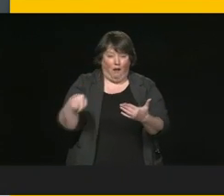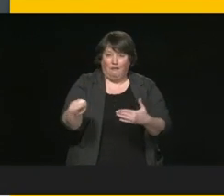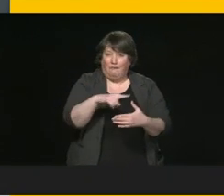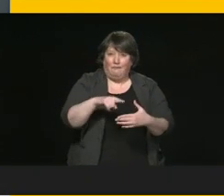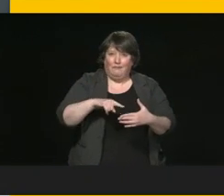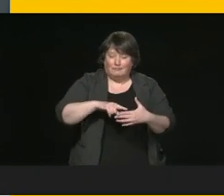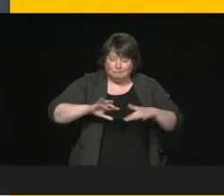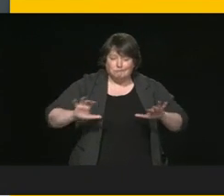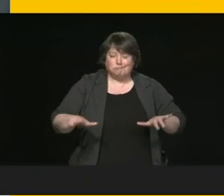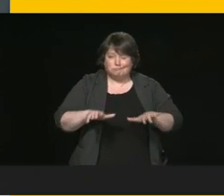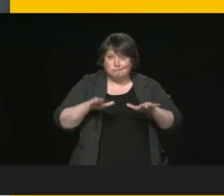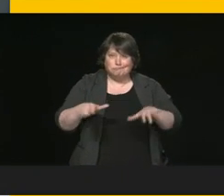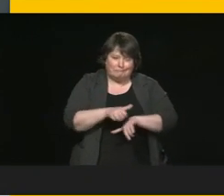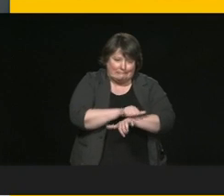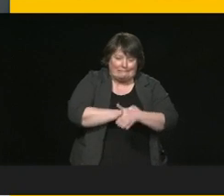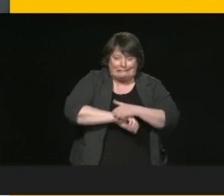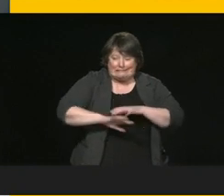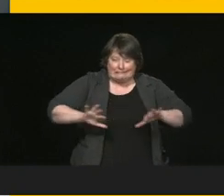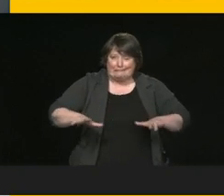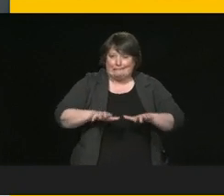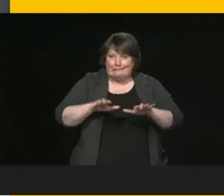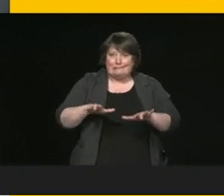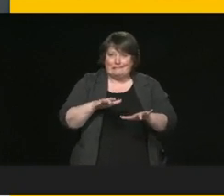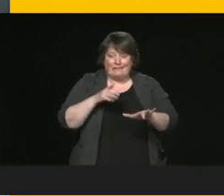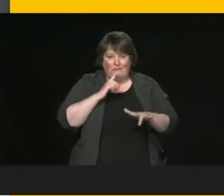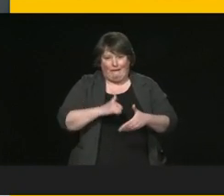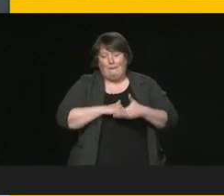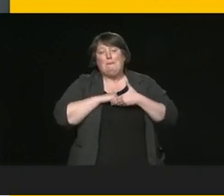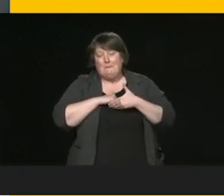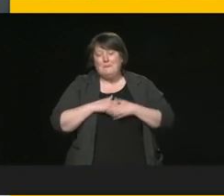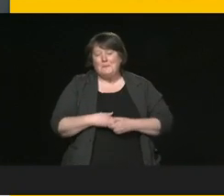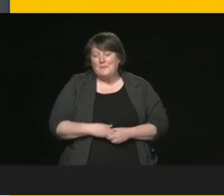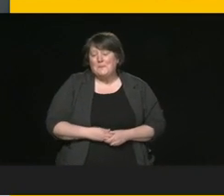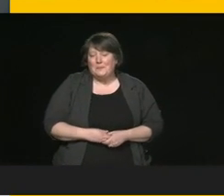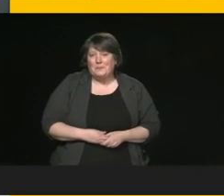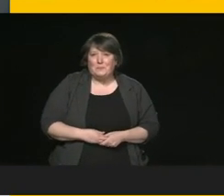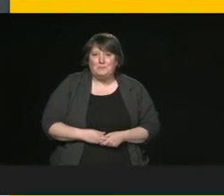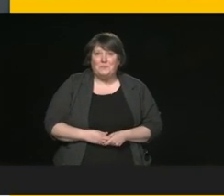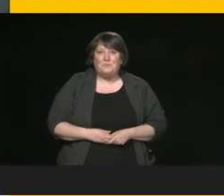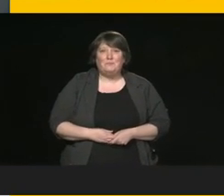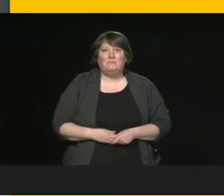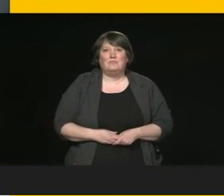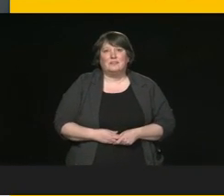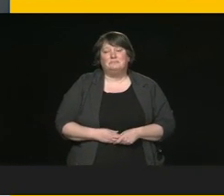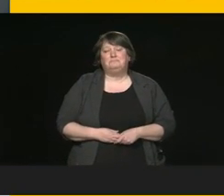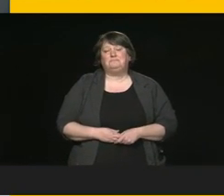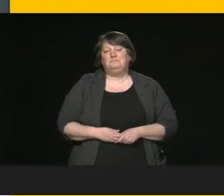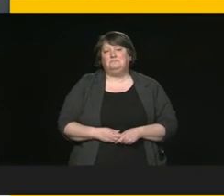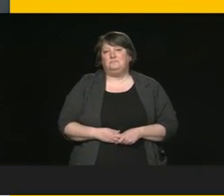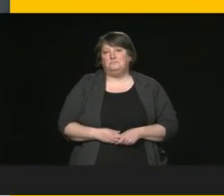AND ALL THAT THEY'RE DOING TO